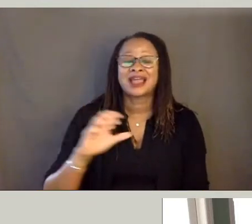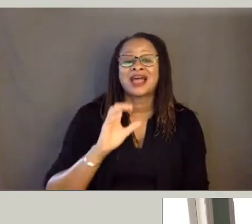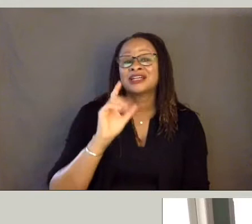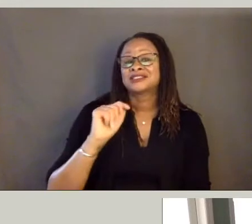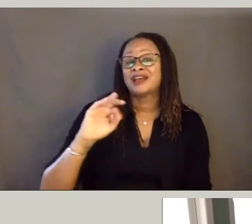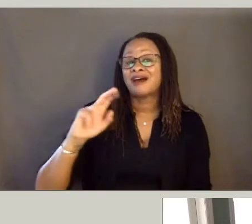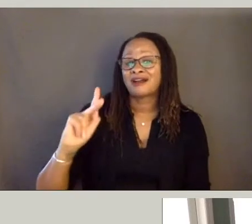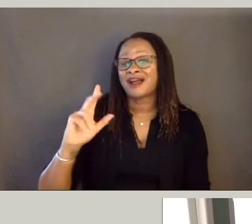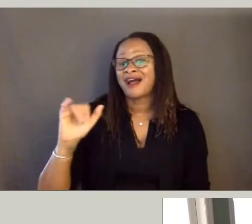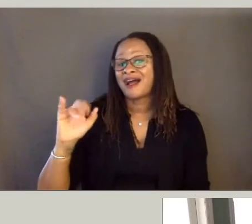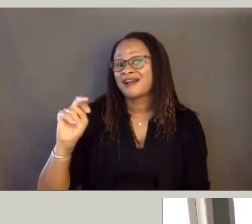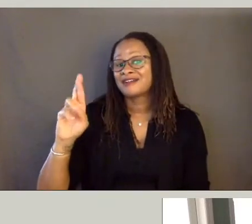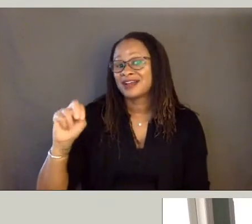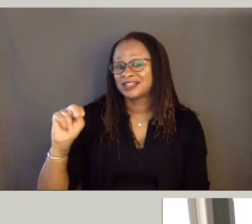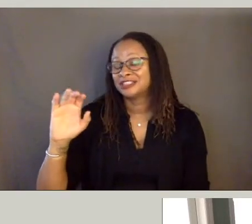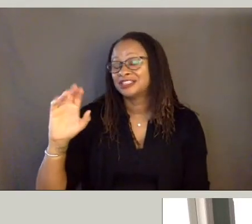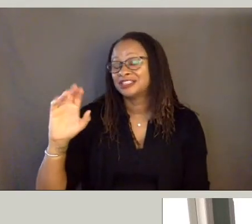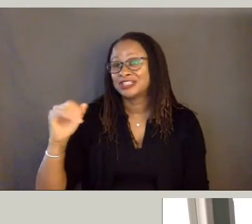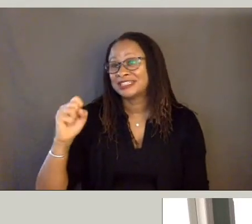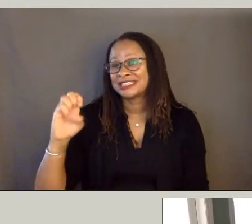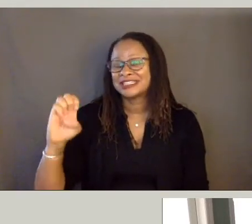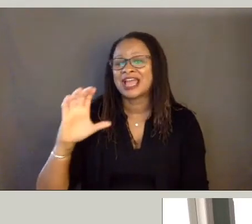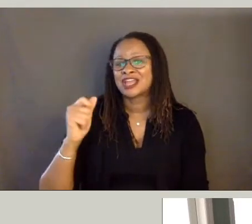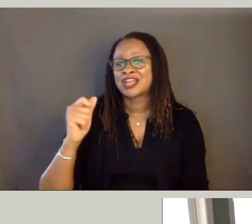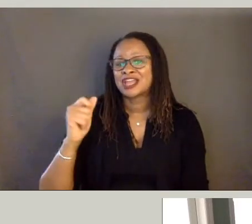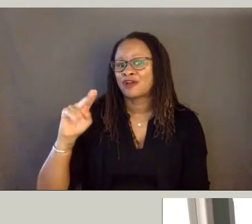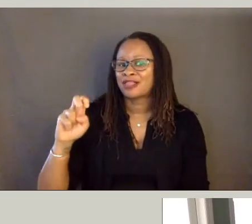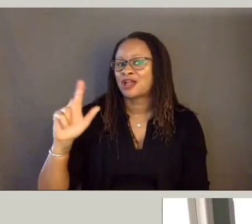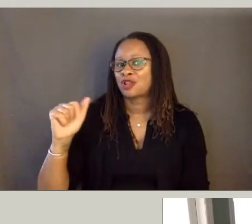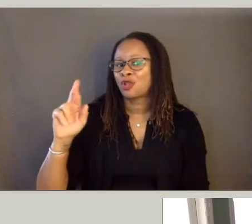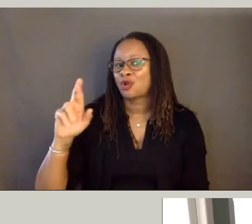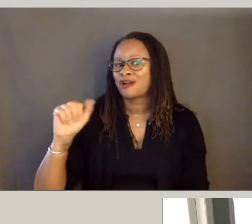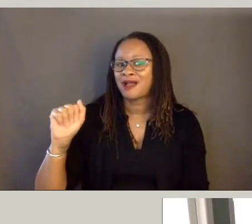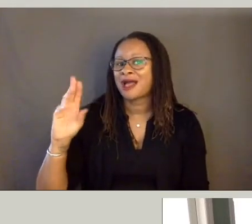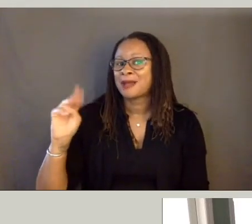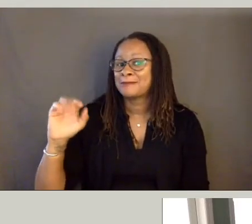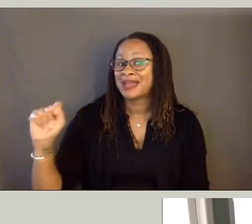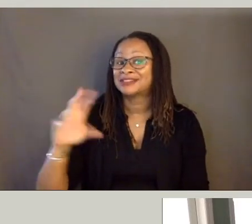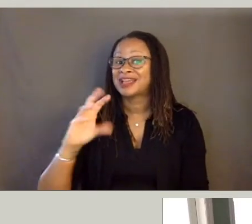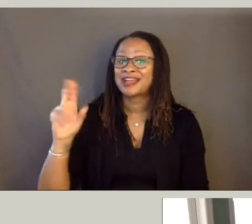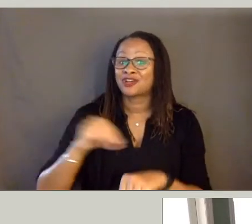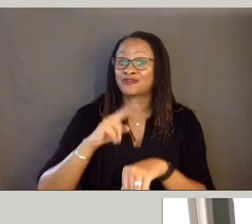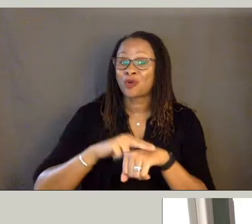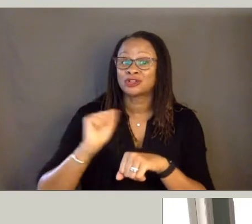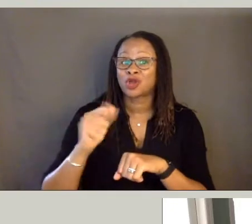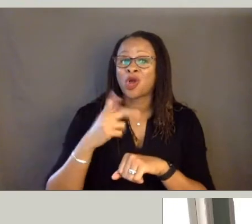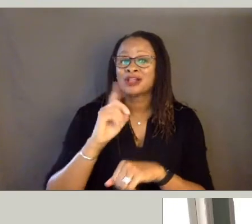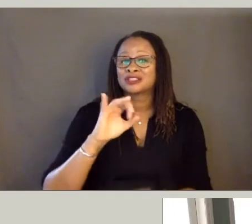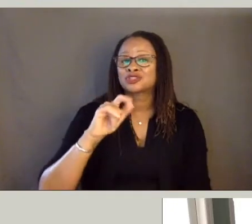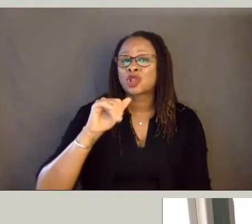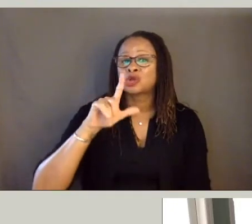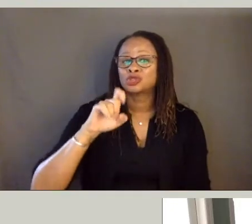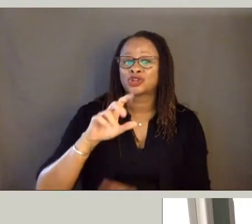Caroline, Laura, Matt, Sherman, Jenny, and Kat. And, of course, all the "Disclosure" cast and crew which is over 100 people,